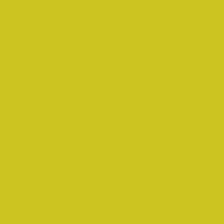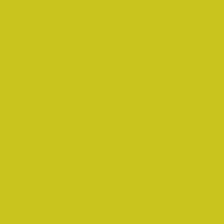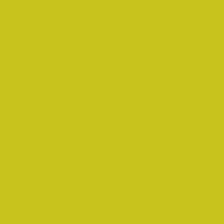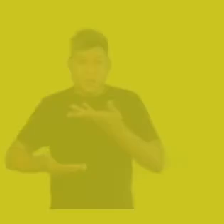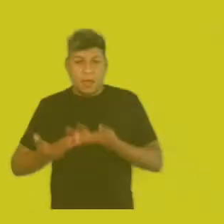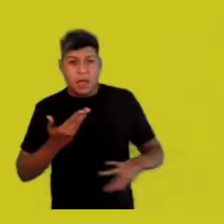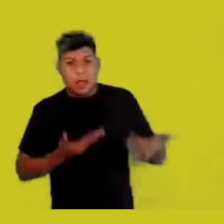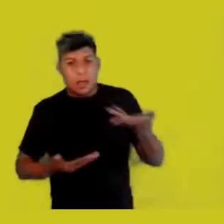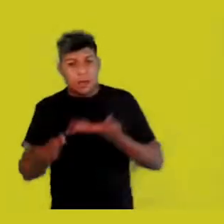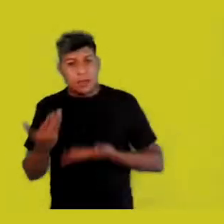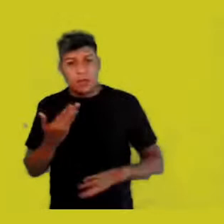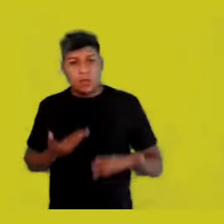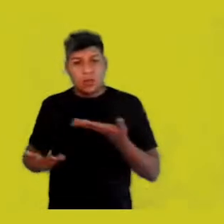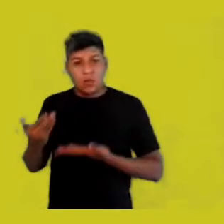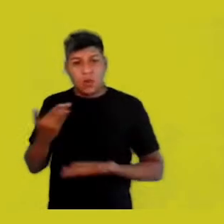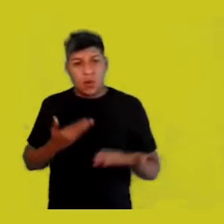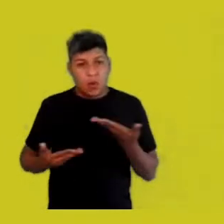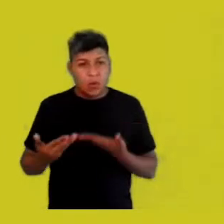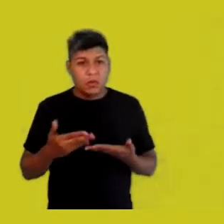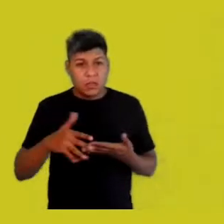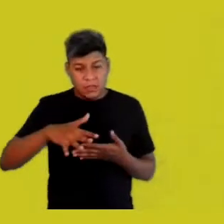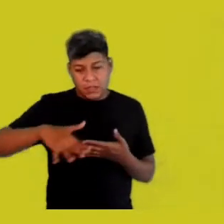and this is really in Pedro’s yard,